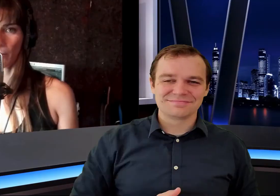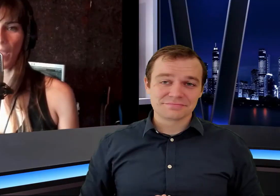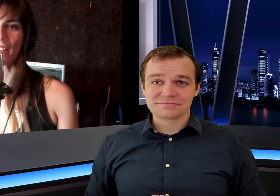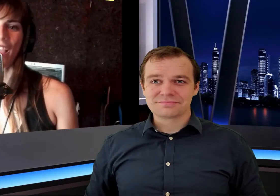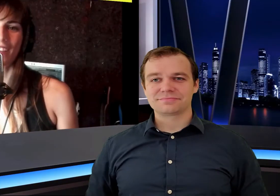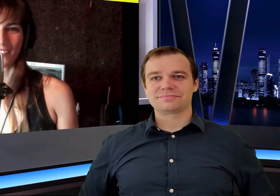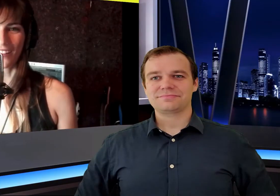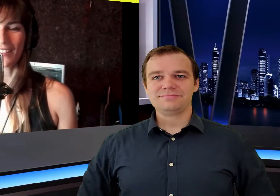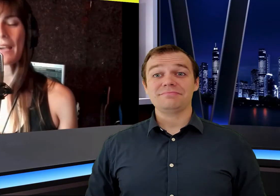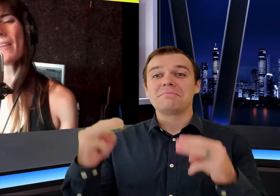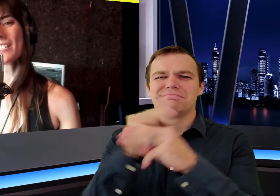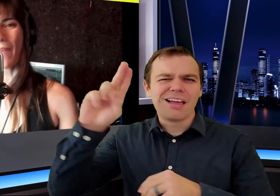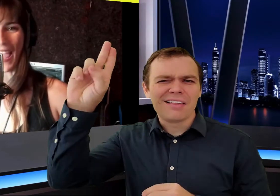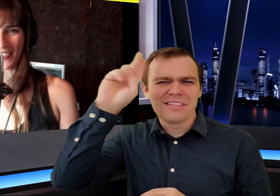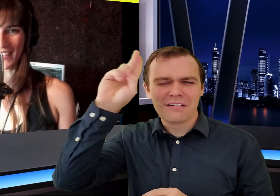Jai Hind!